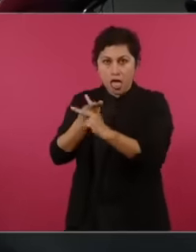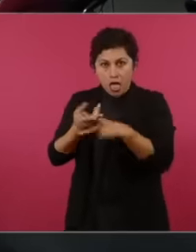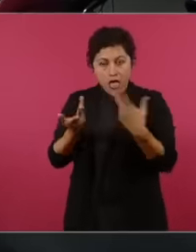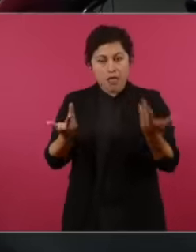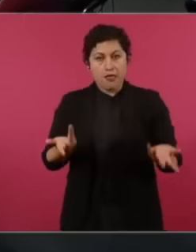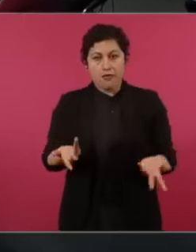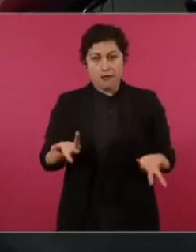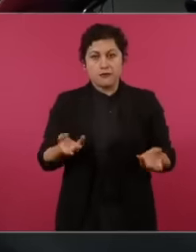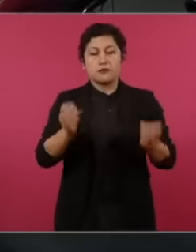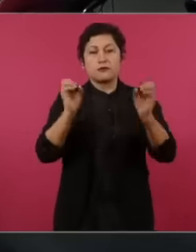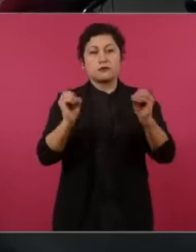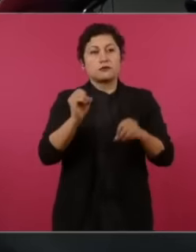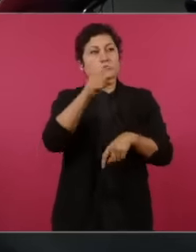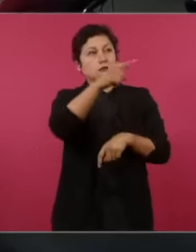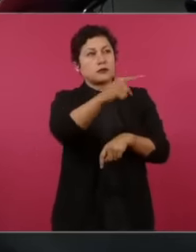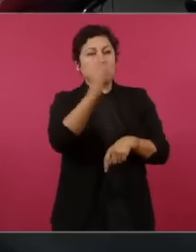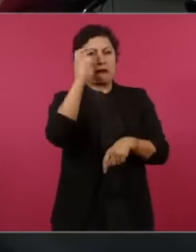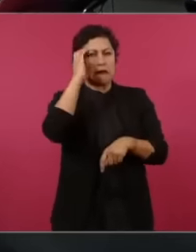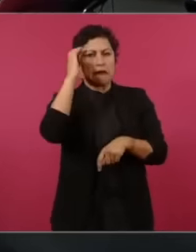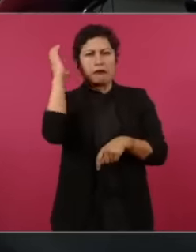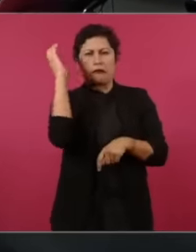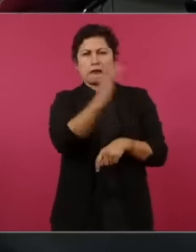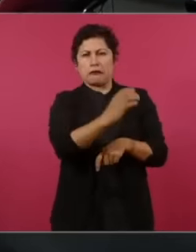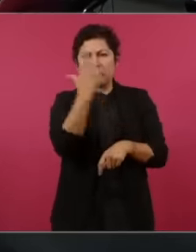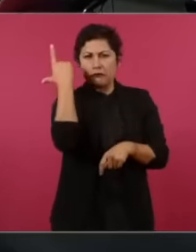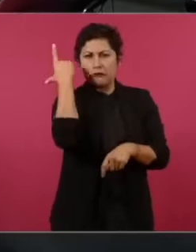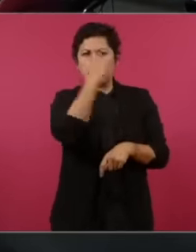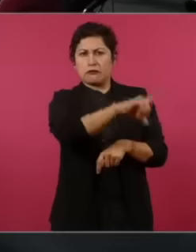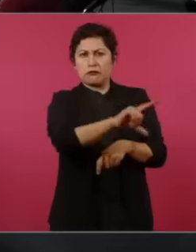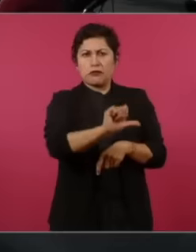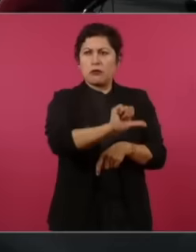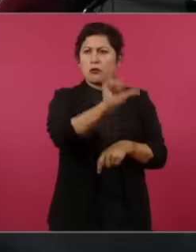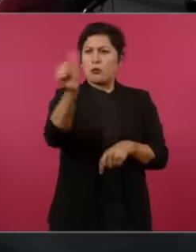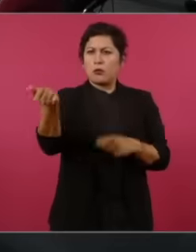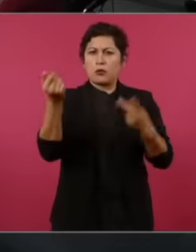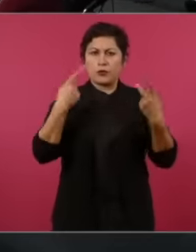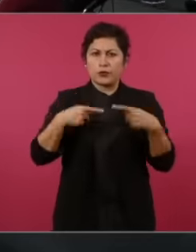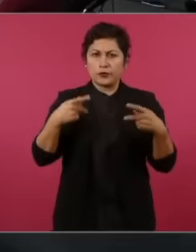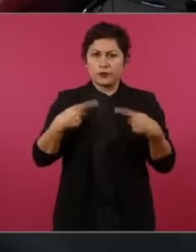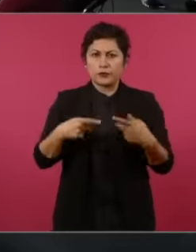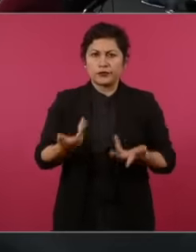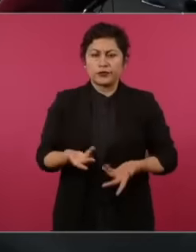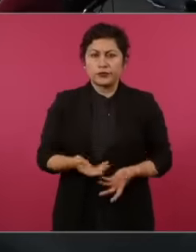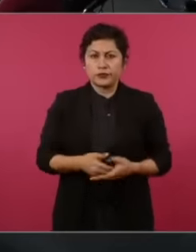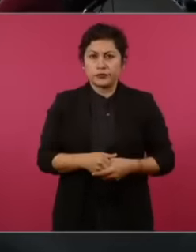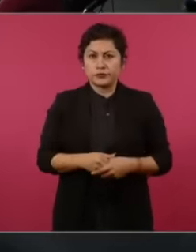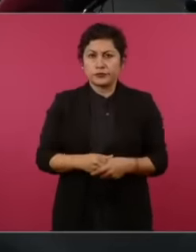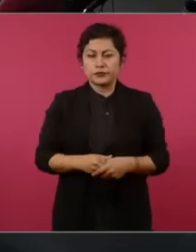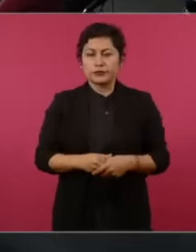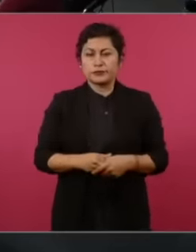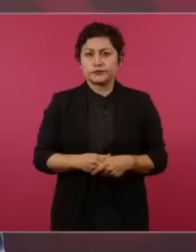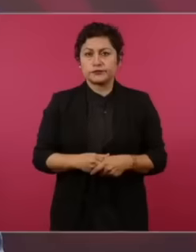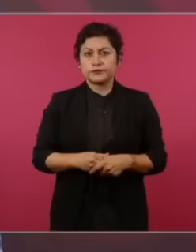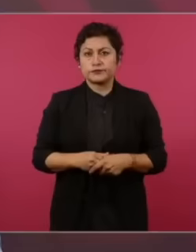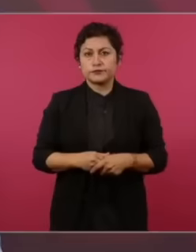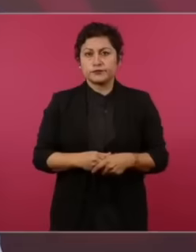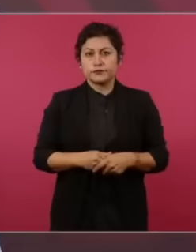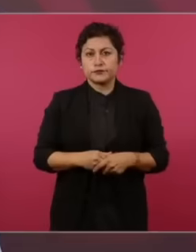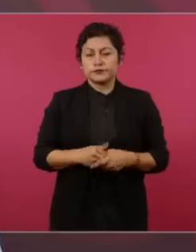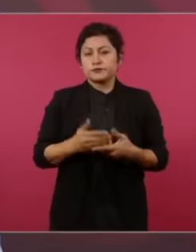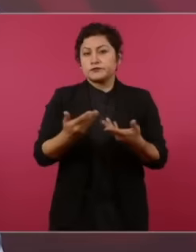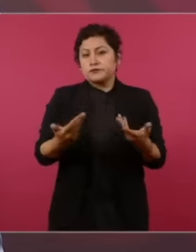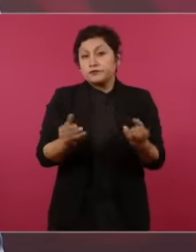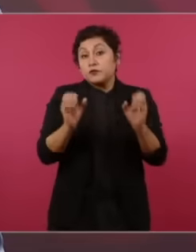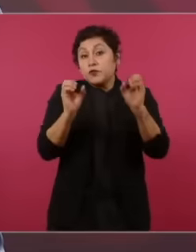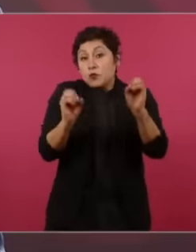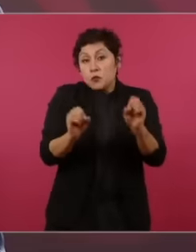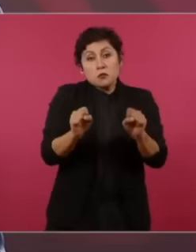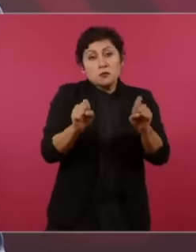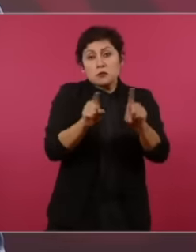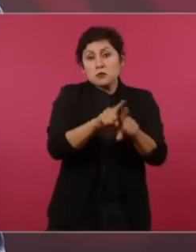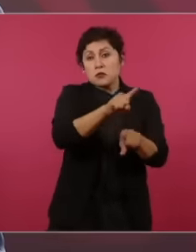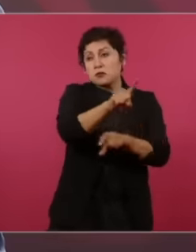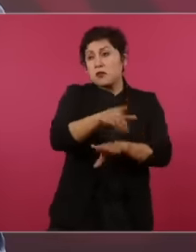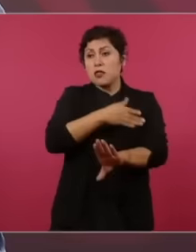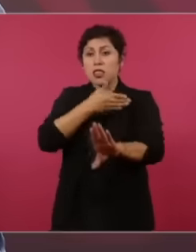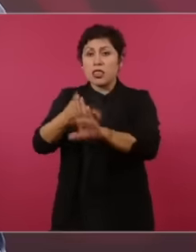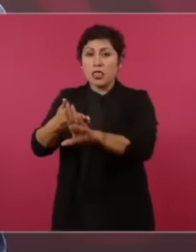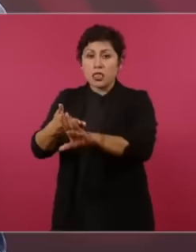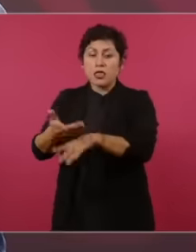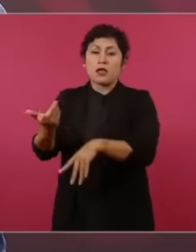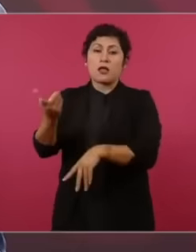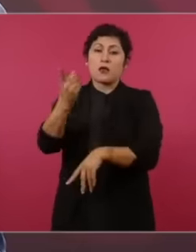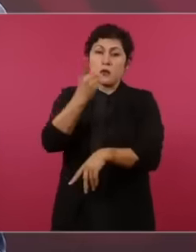the death of people and also about police, sailors, soldiers